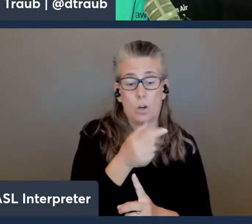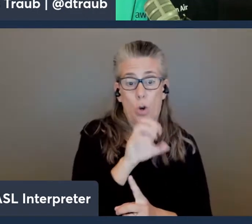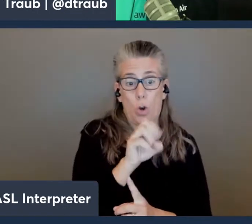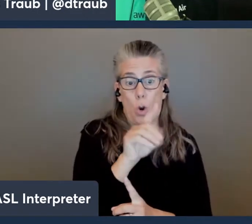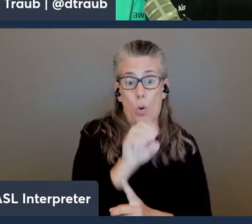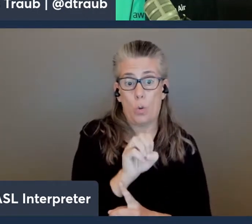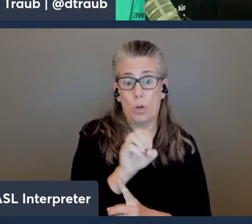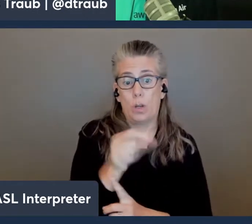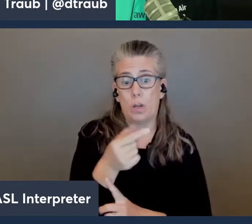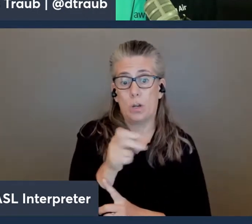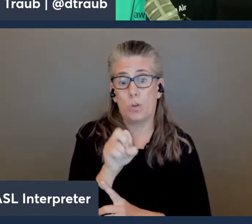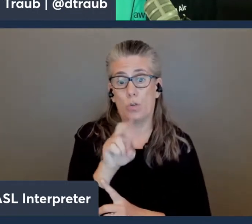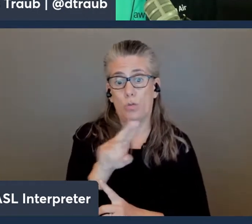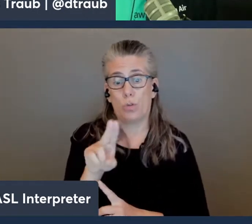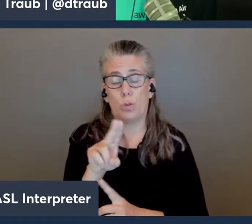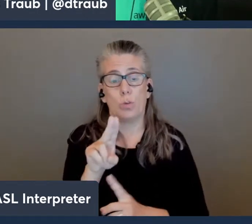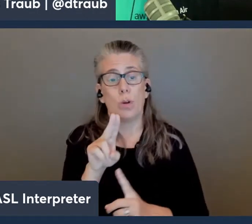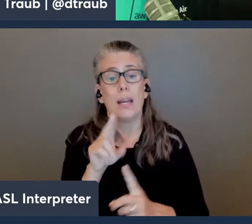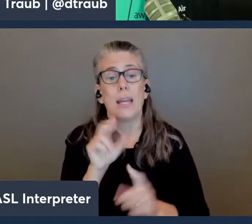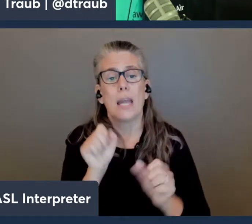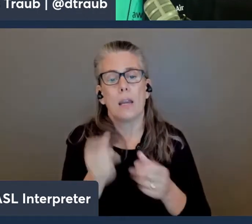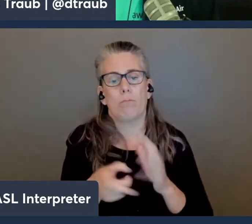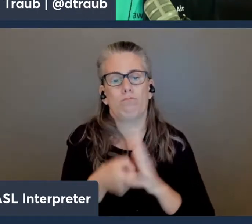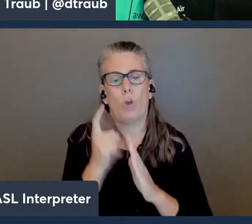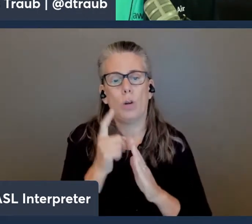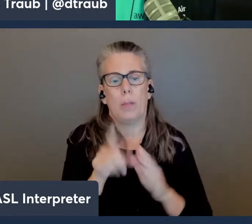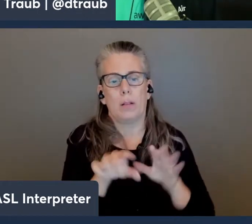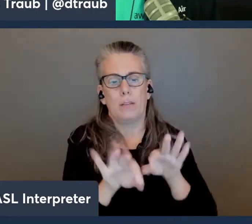find bugs in your Java and Python code.